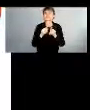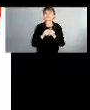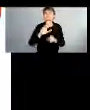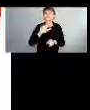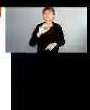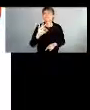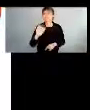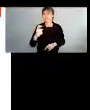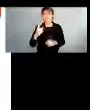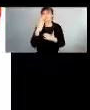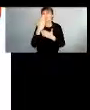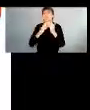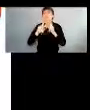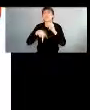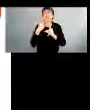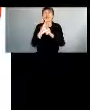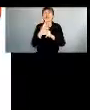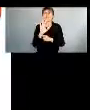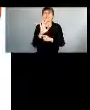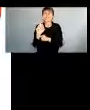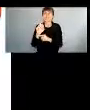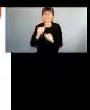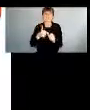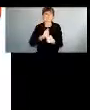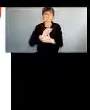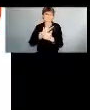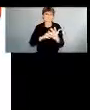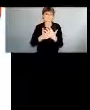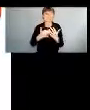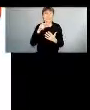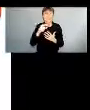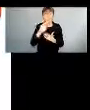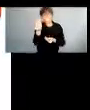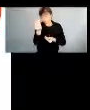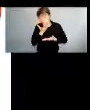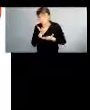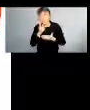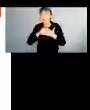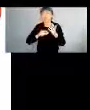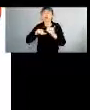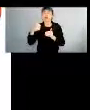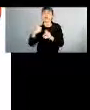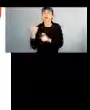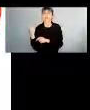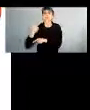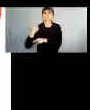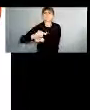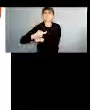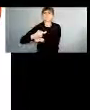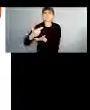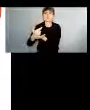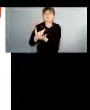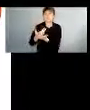Be sure to specify whether other revenue or in-kind support is confirmed or pending. In-kind